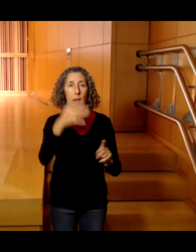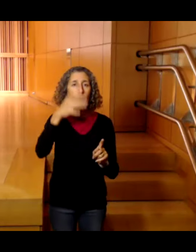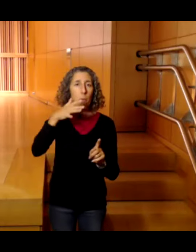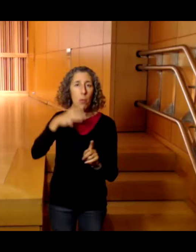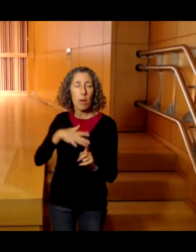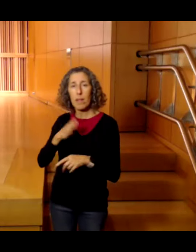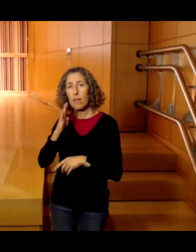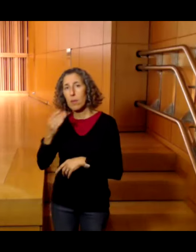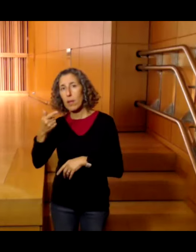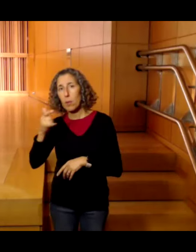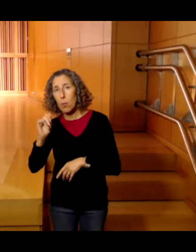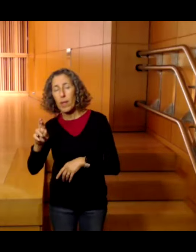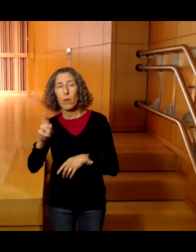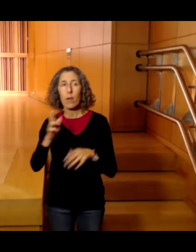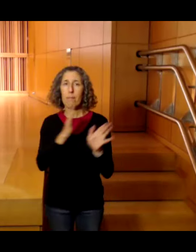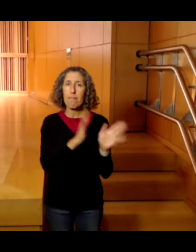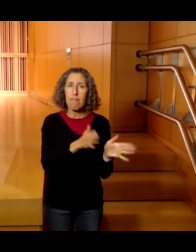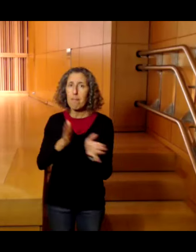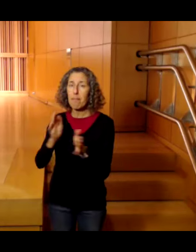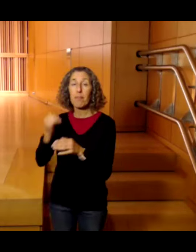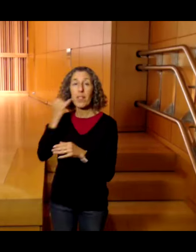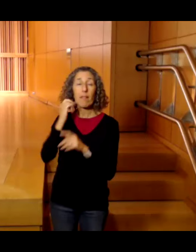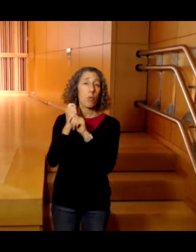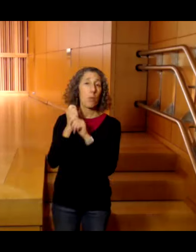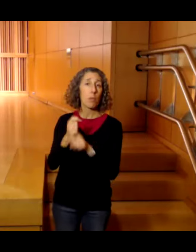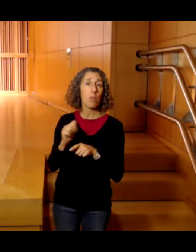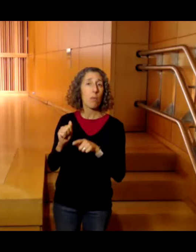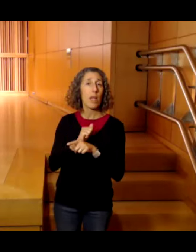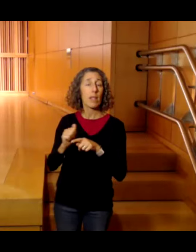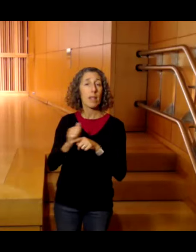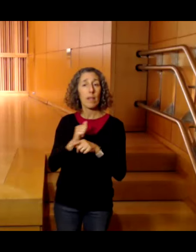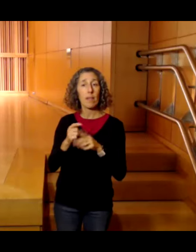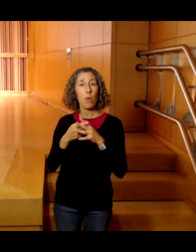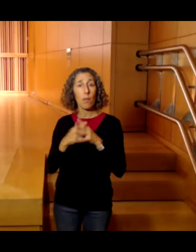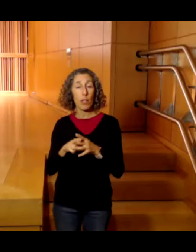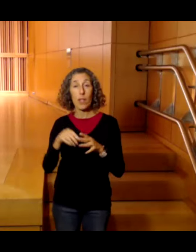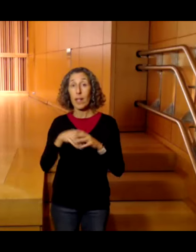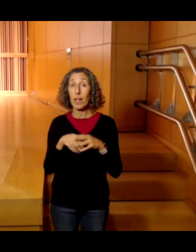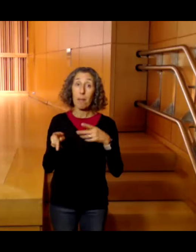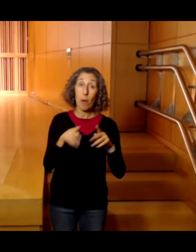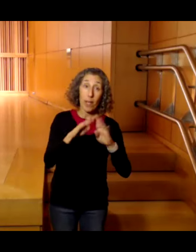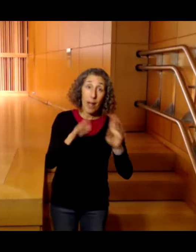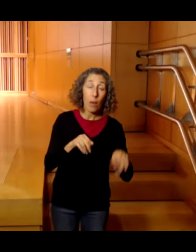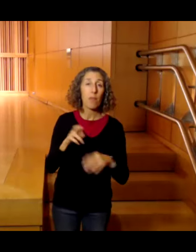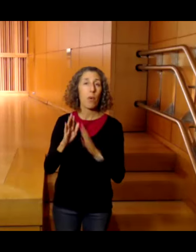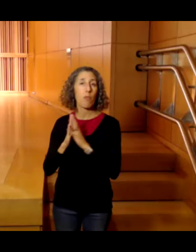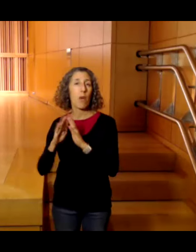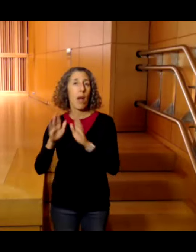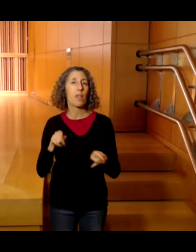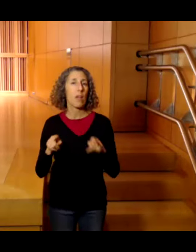whether those ritual practices originate in the praise house or the party house. That is to say, we are right to attempt to.